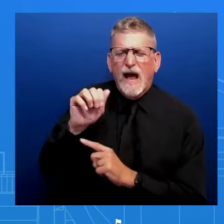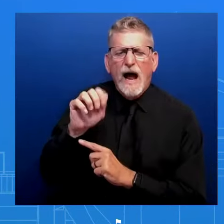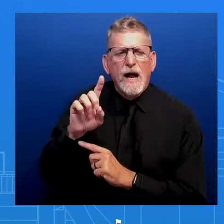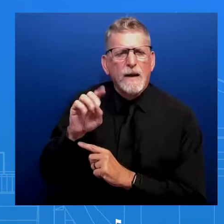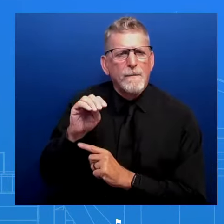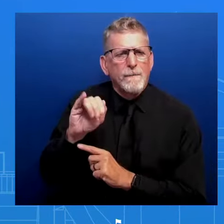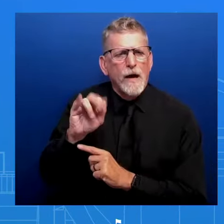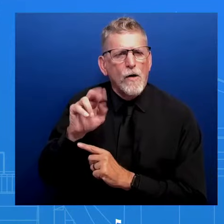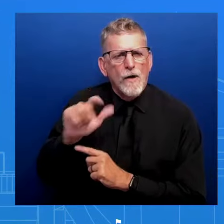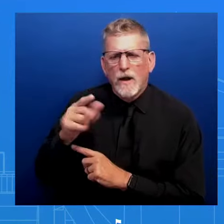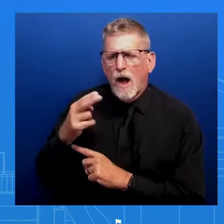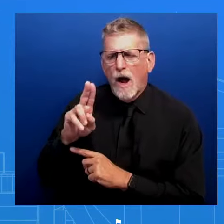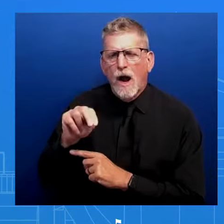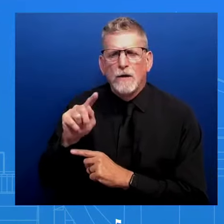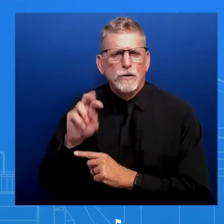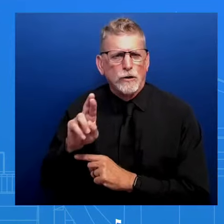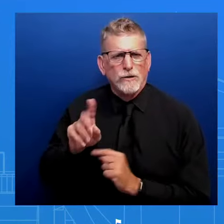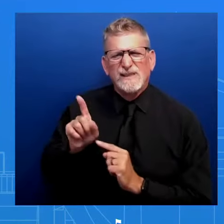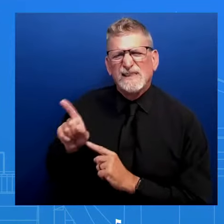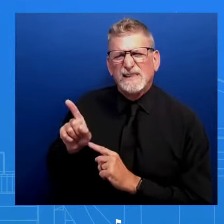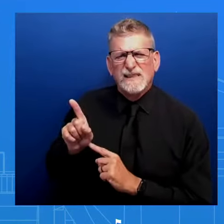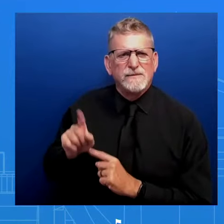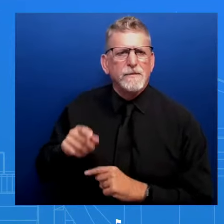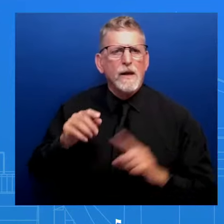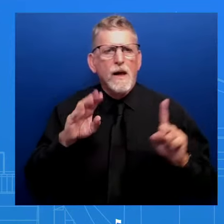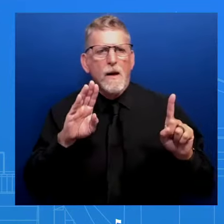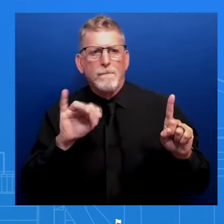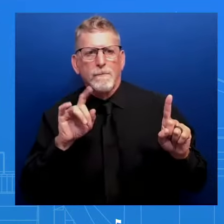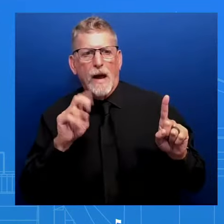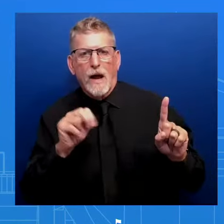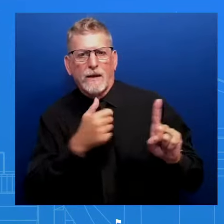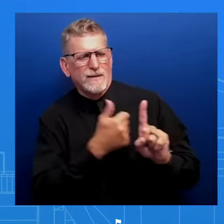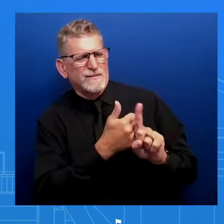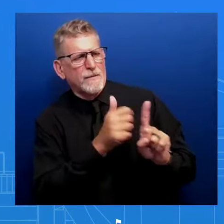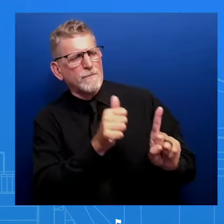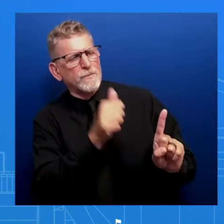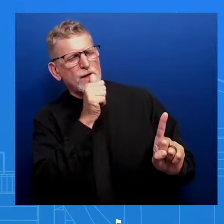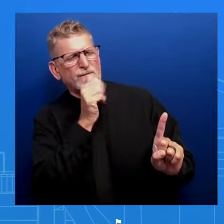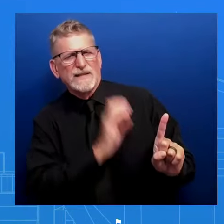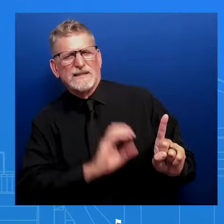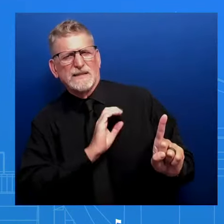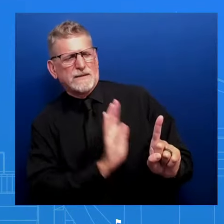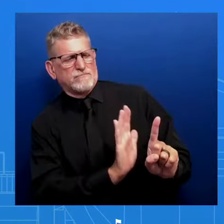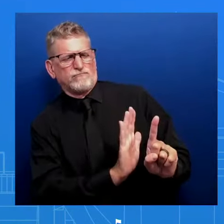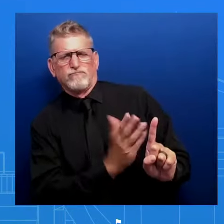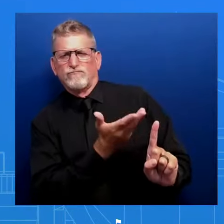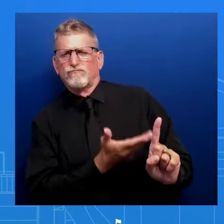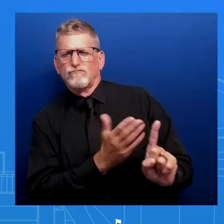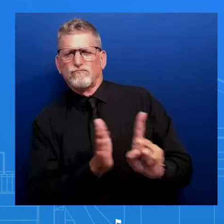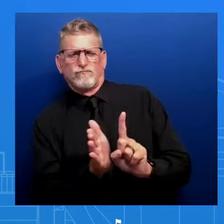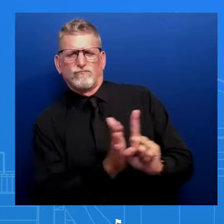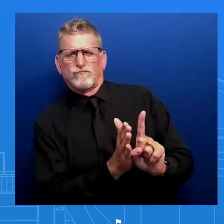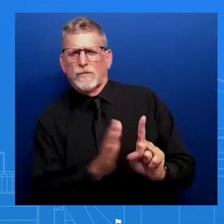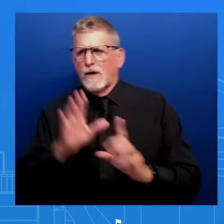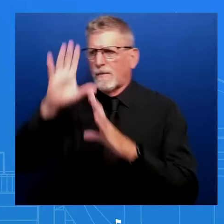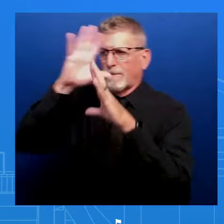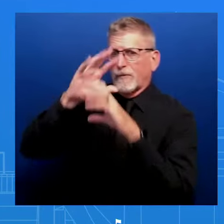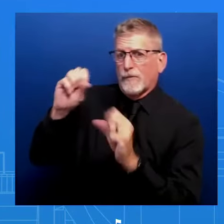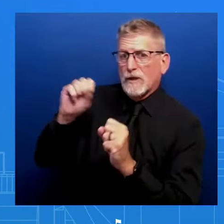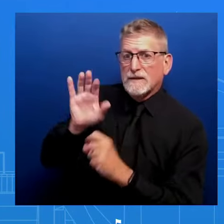and this was a personal matter for him. As we have said, the President, the First Lady -- they love their son, and they support him